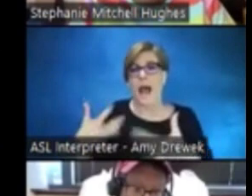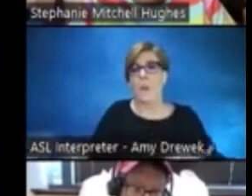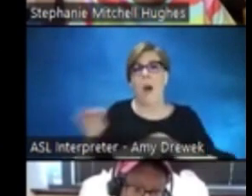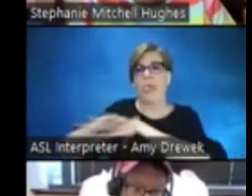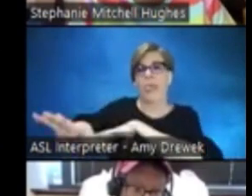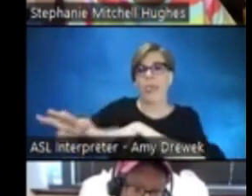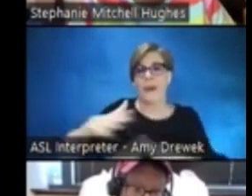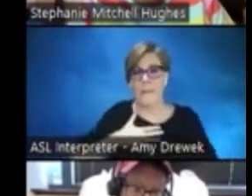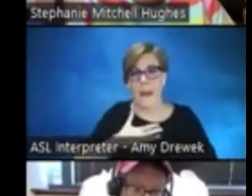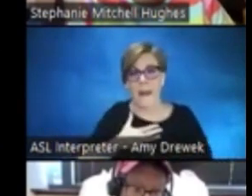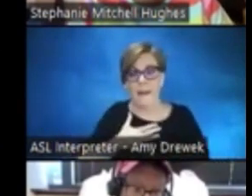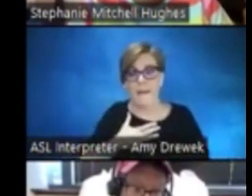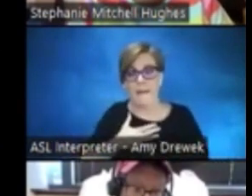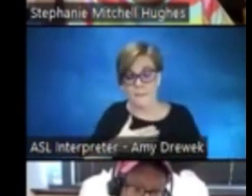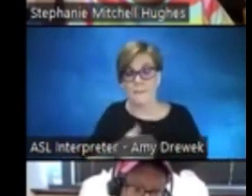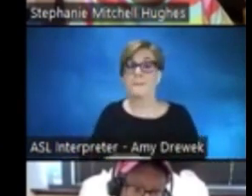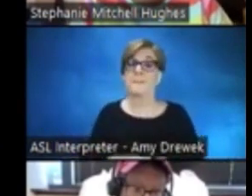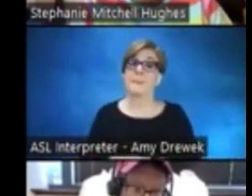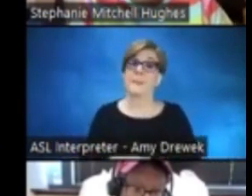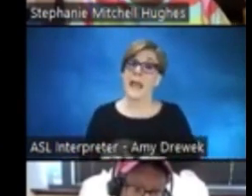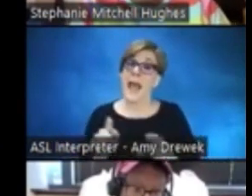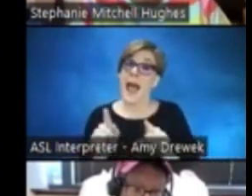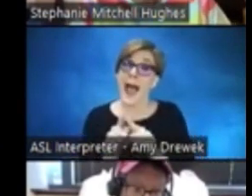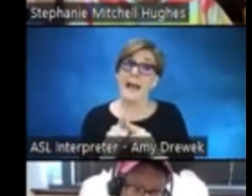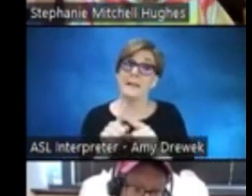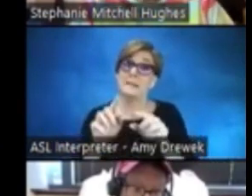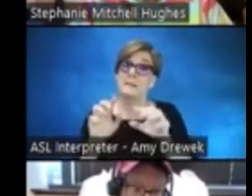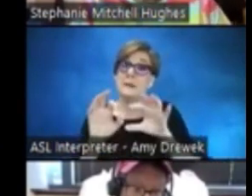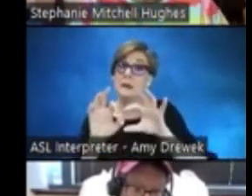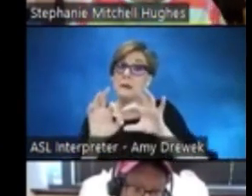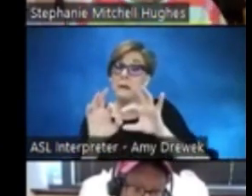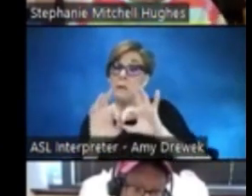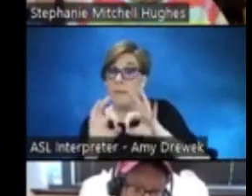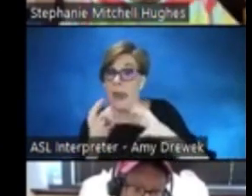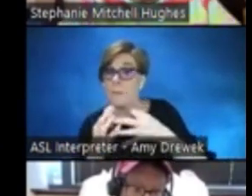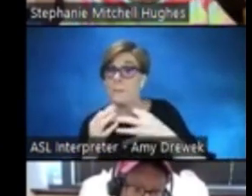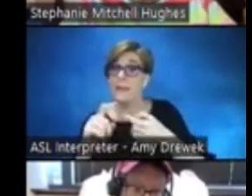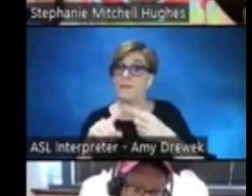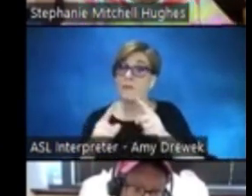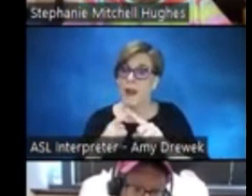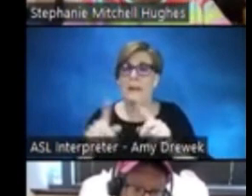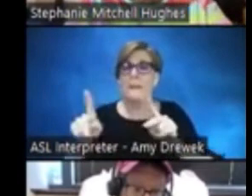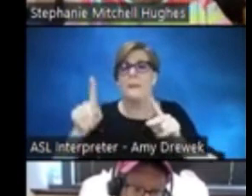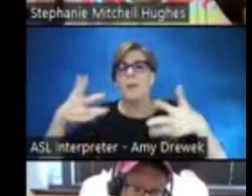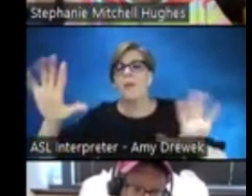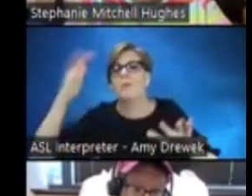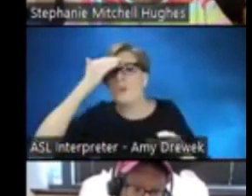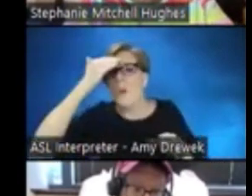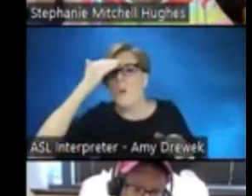AS A FRIEND AND FAMILY MEMBER, PEOPLE KNOW THAT.